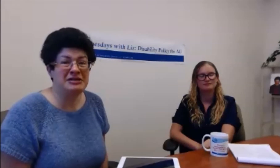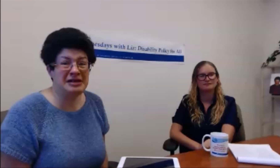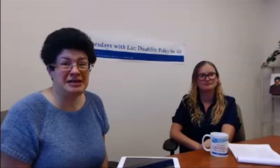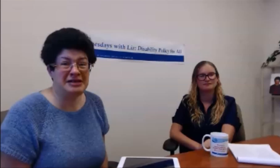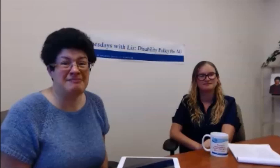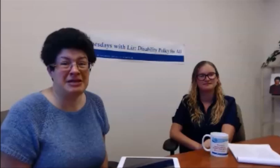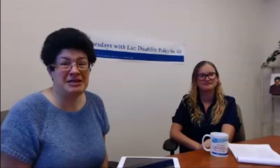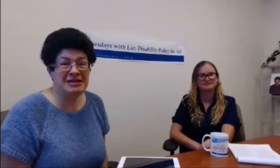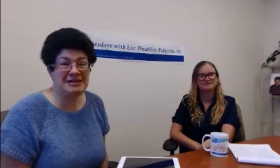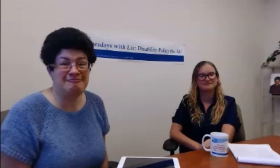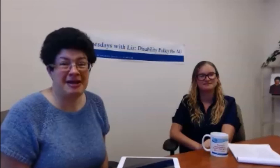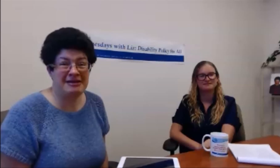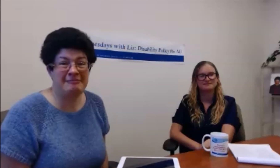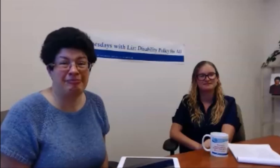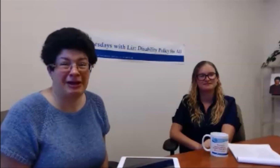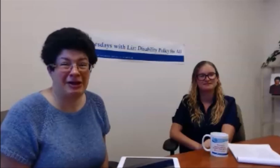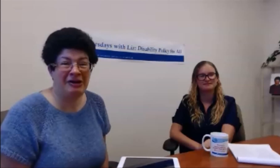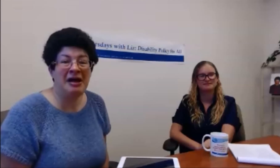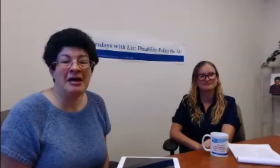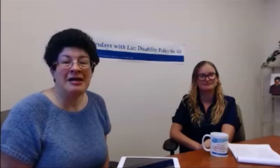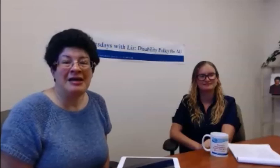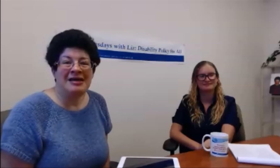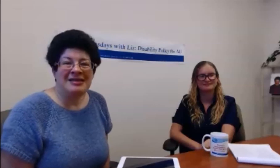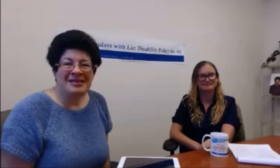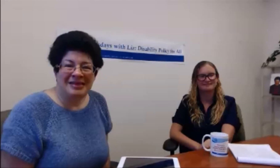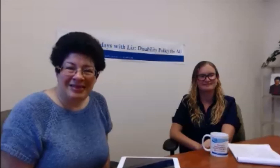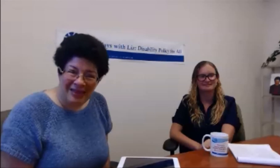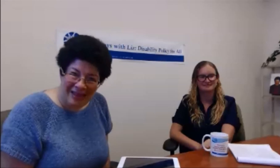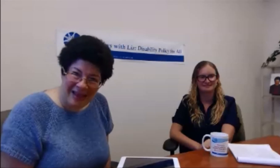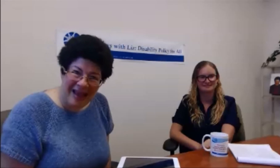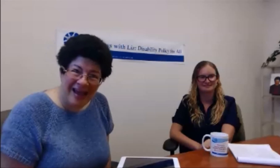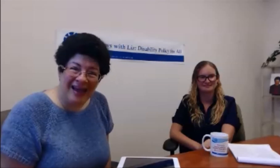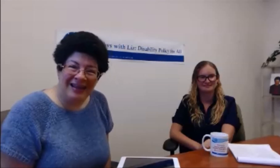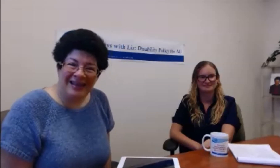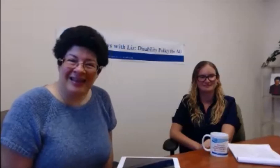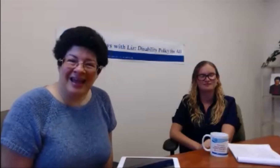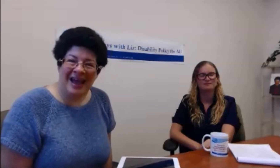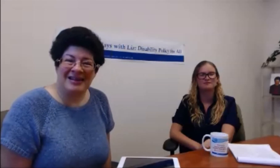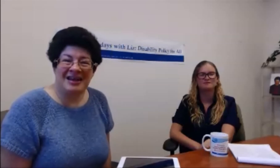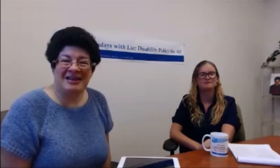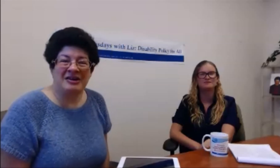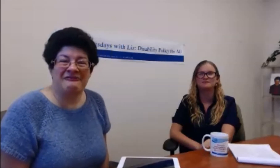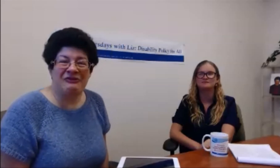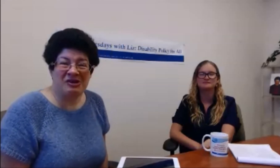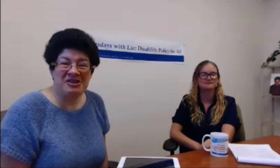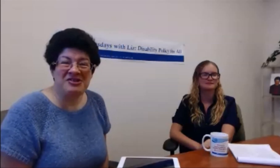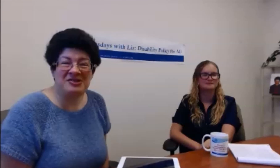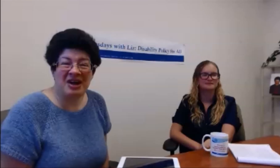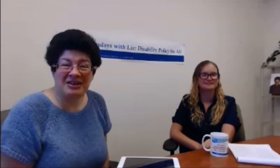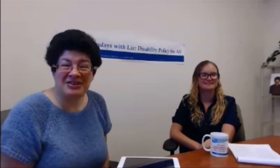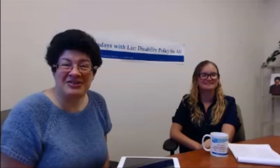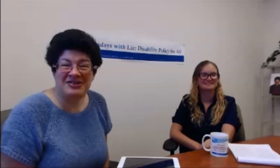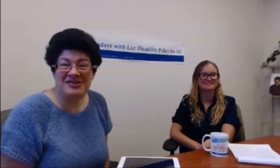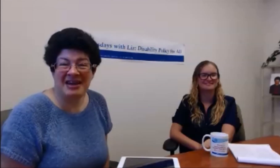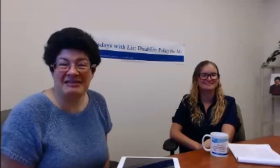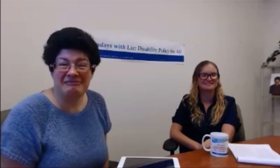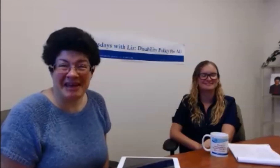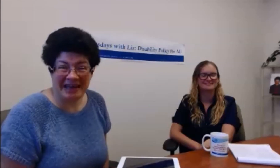leave them in the space below. Thank you and I look forward to talking with you next week.